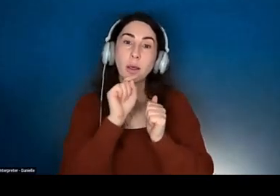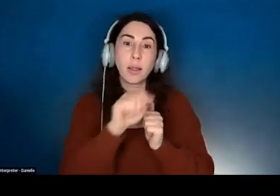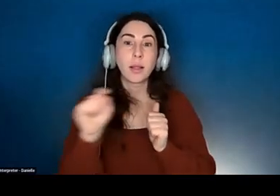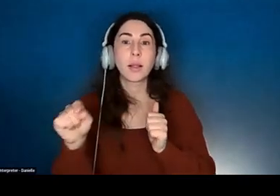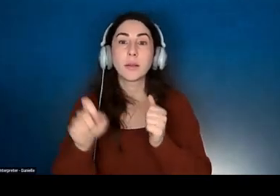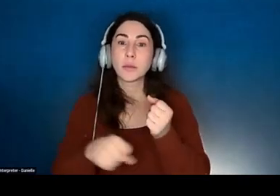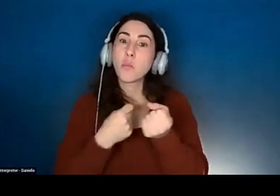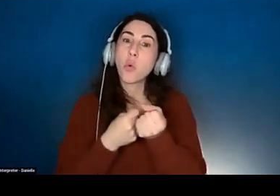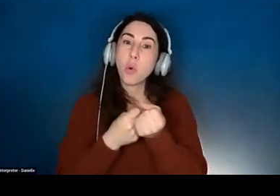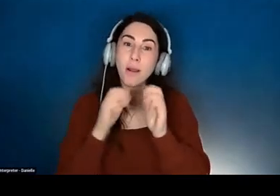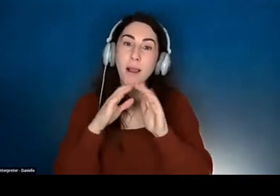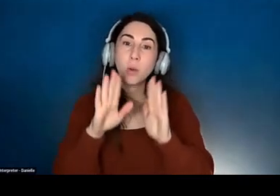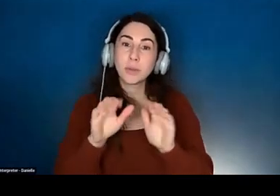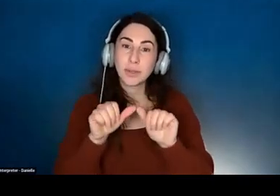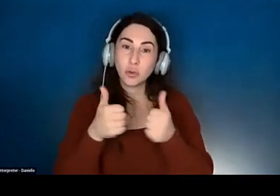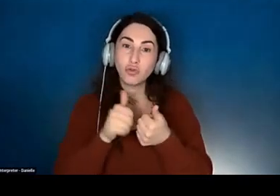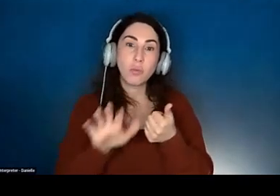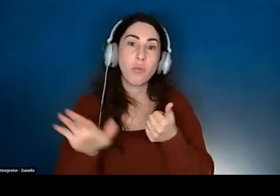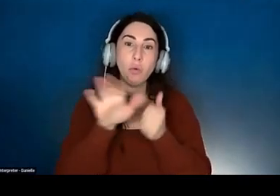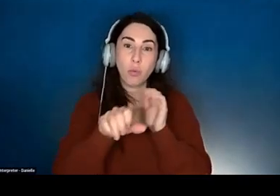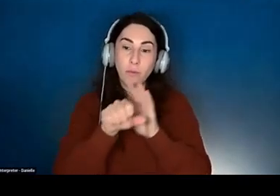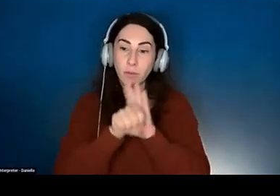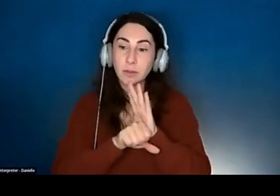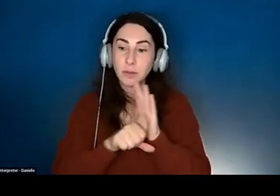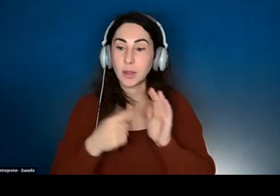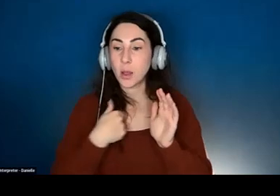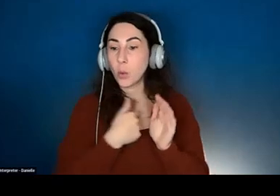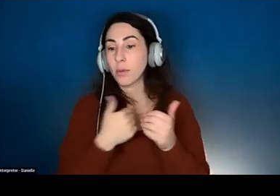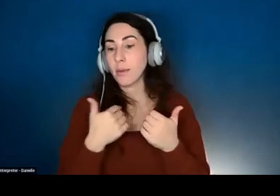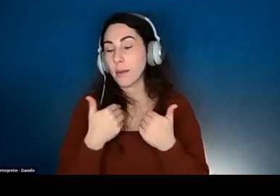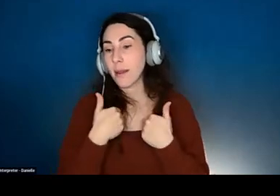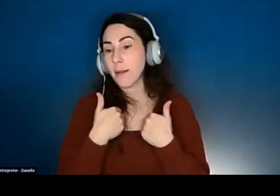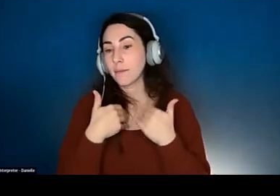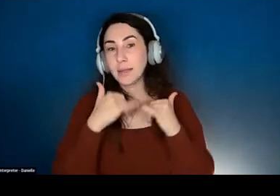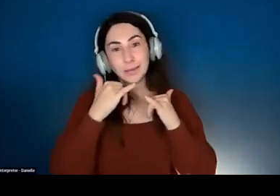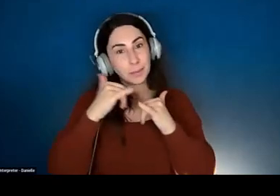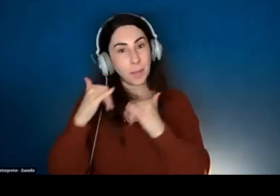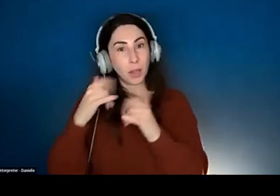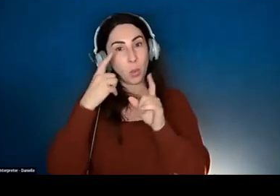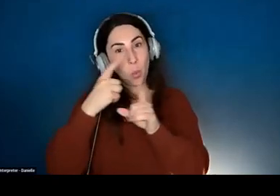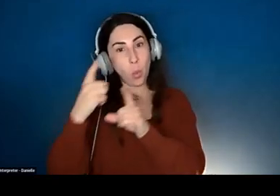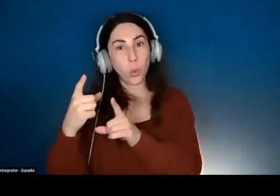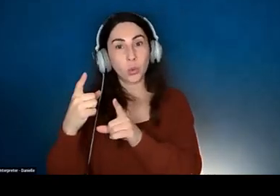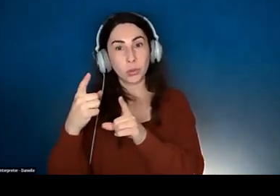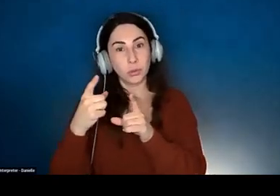across the state as well, because we have similar goals and missions, right, to serve a very vulnerable